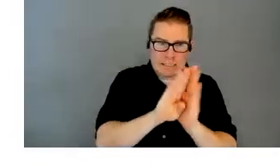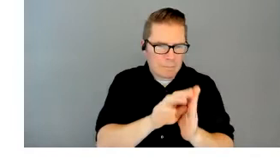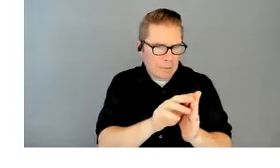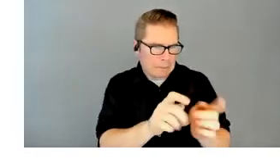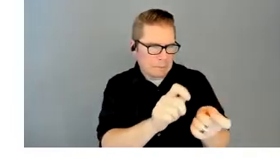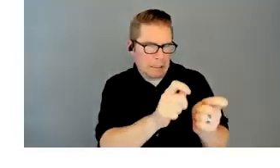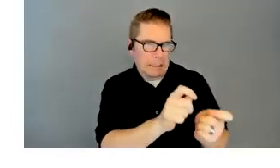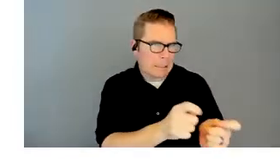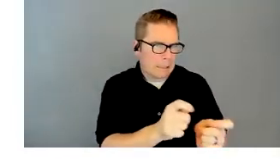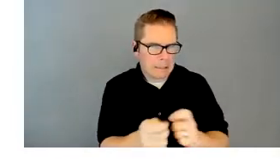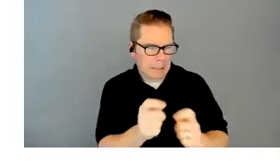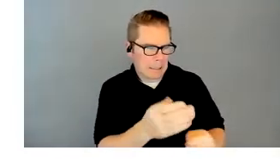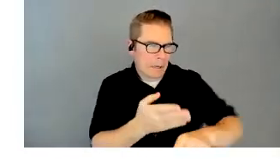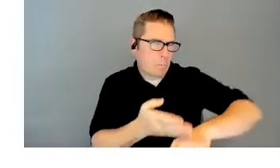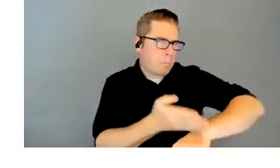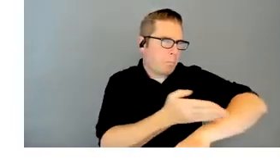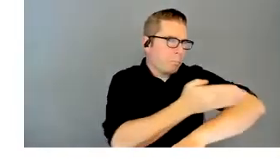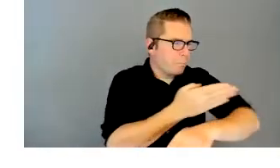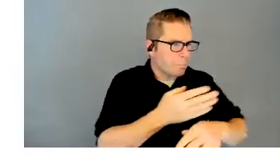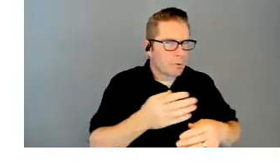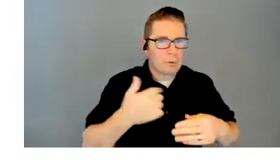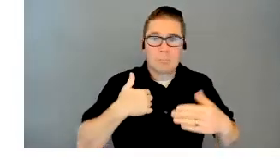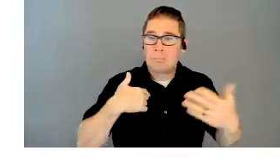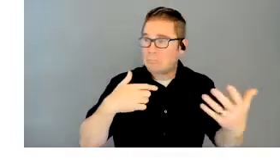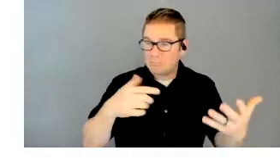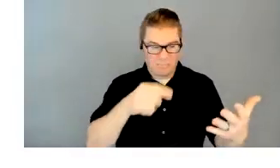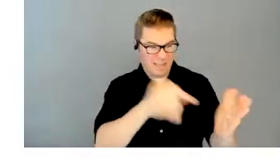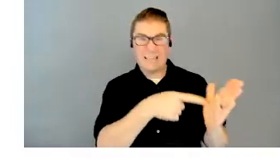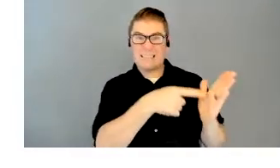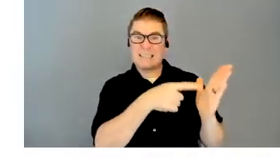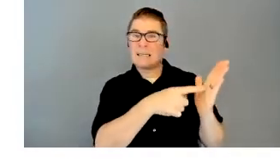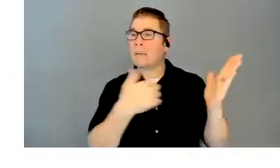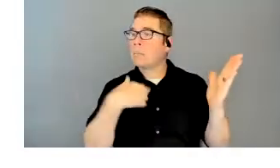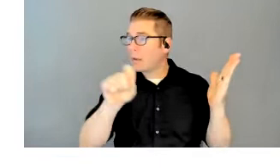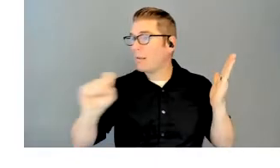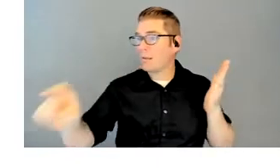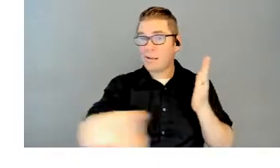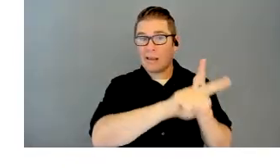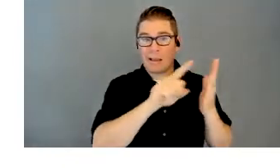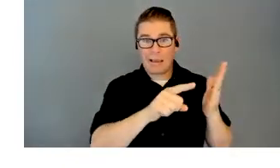how well do your do all of these factors reflect into what you currently have in your syllabus?